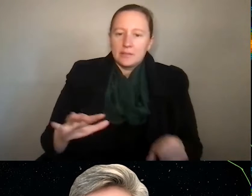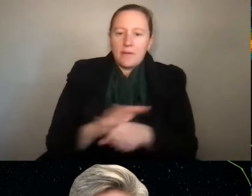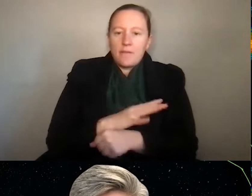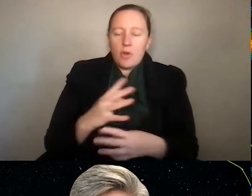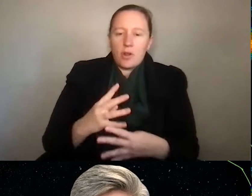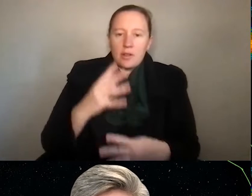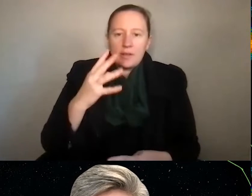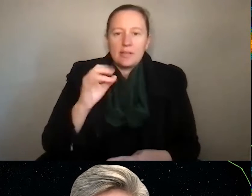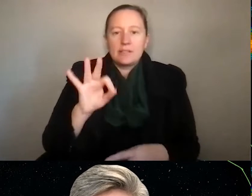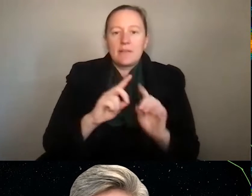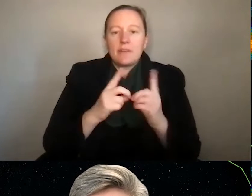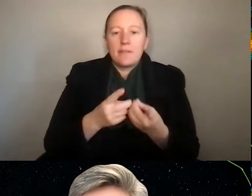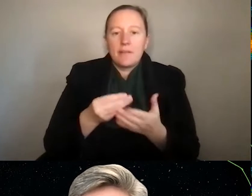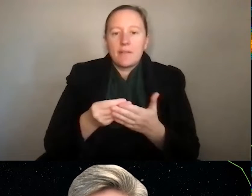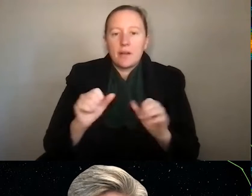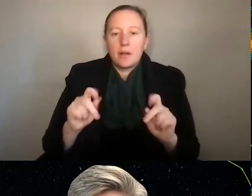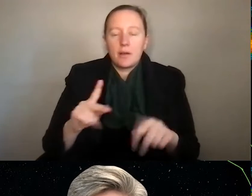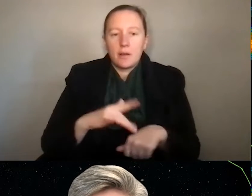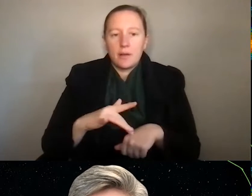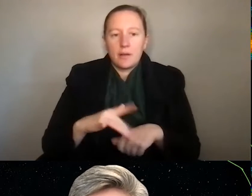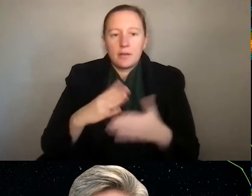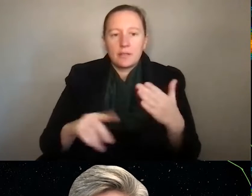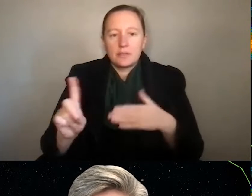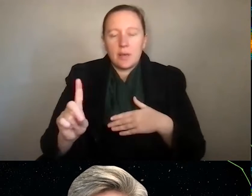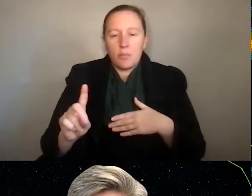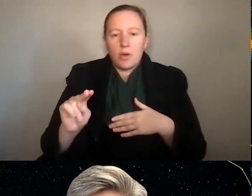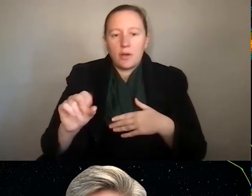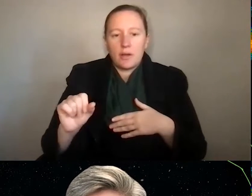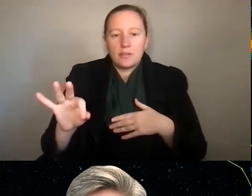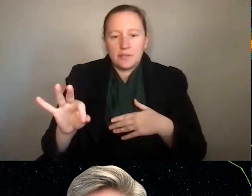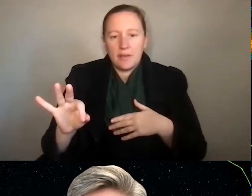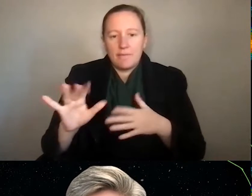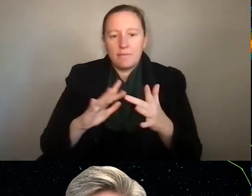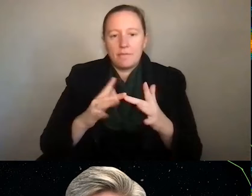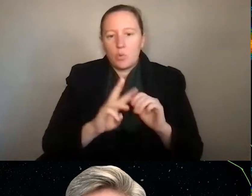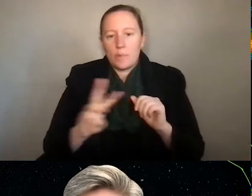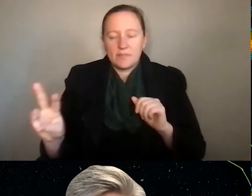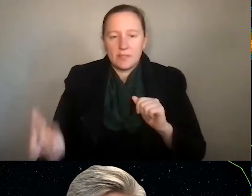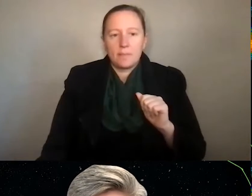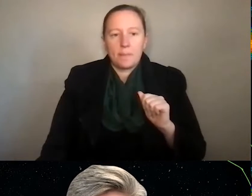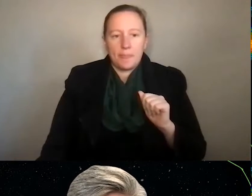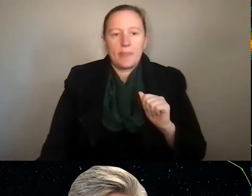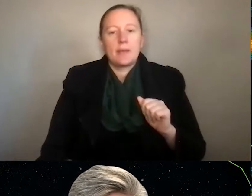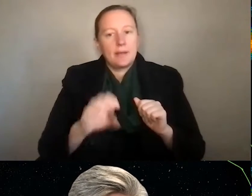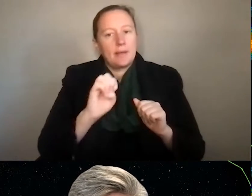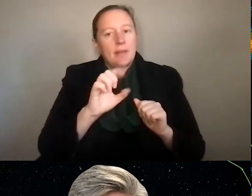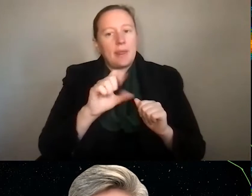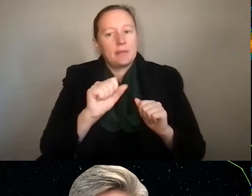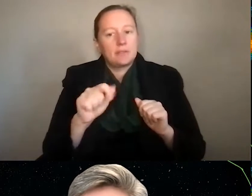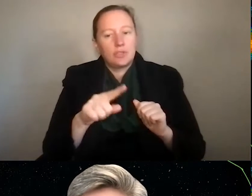funding opportunities available somewhere on the NSF website? I know Elsa, you had posted a link,